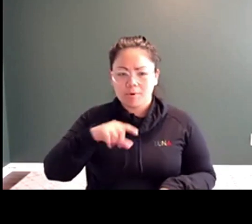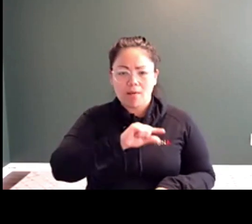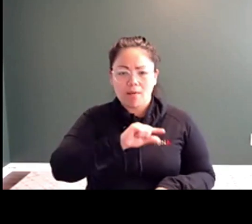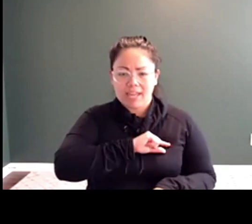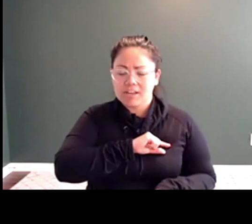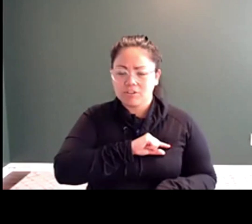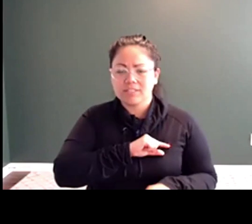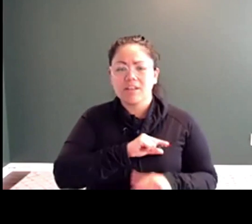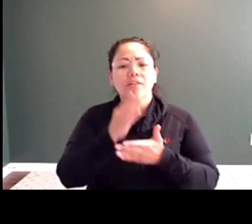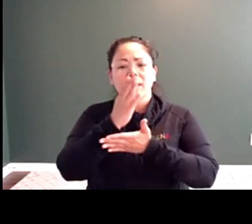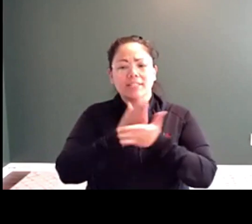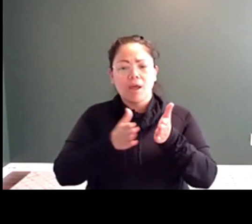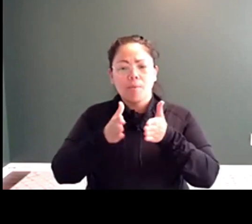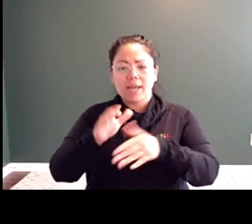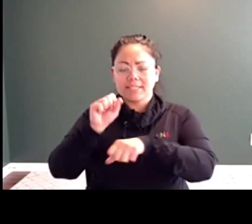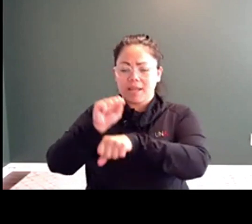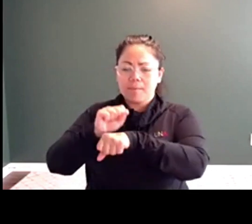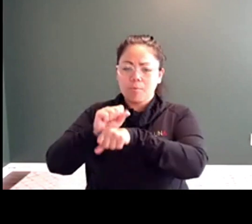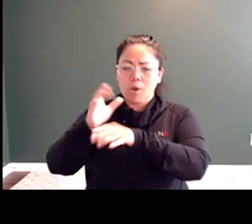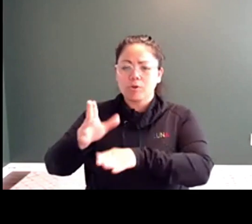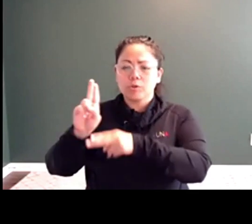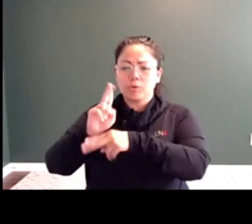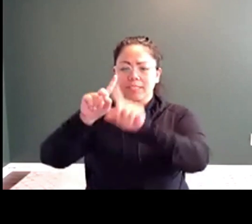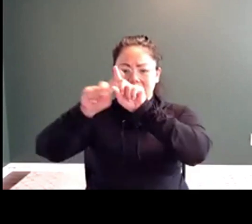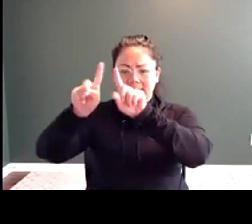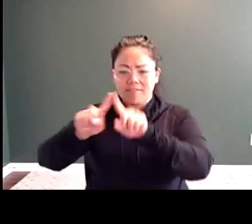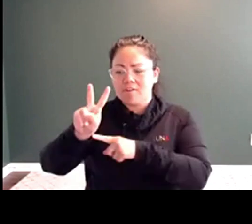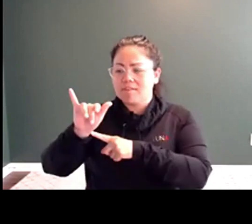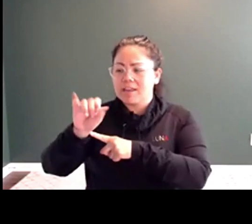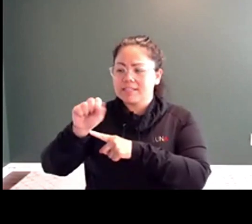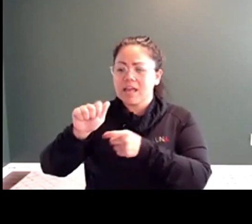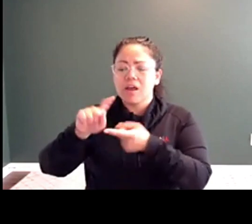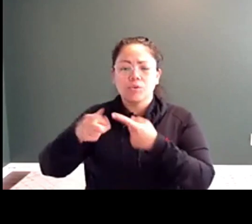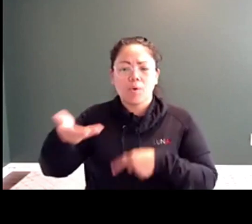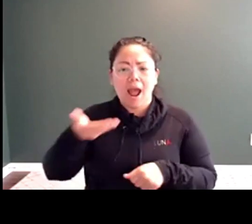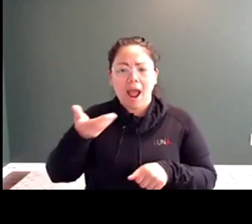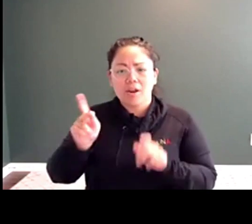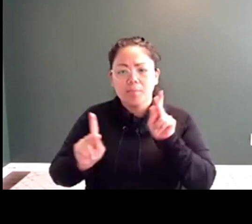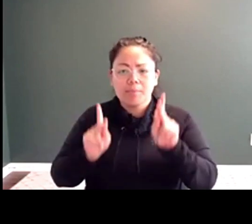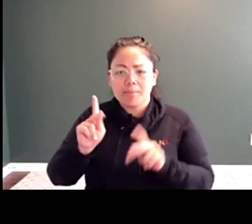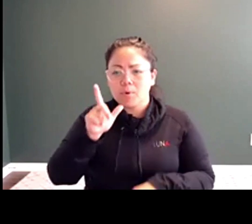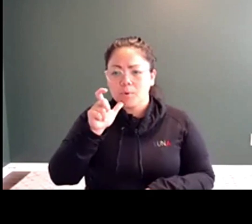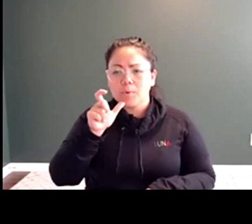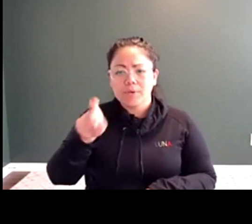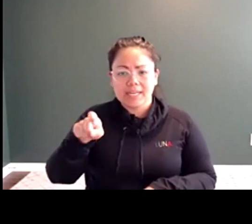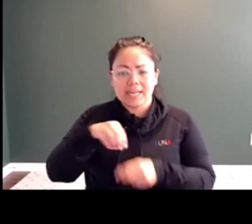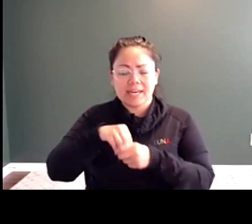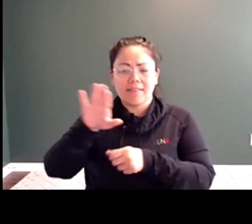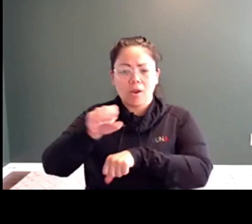And there are some ways that employers use different visas to hire people that are needed in their workforce.